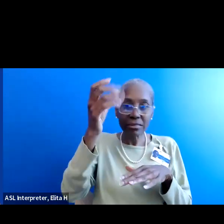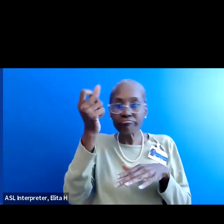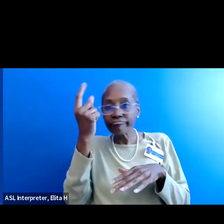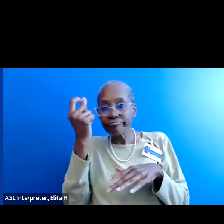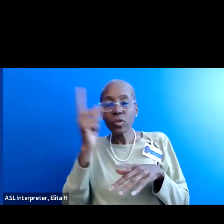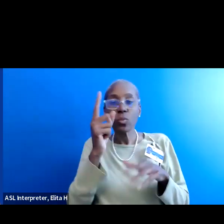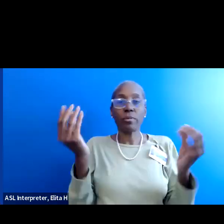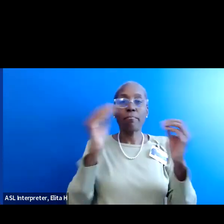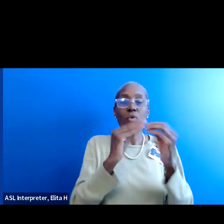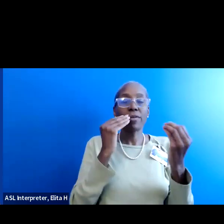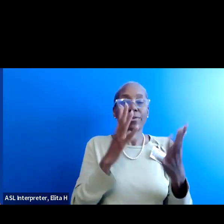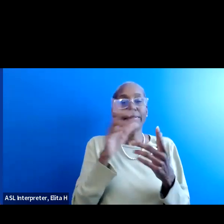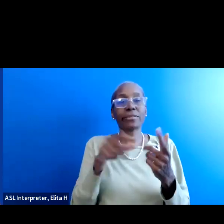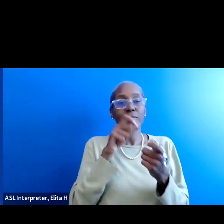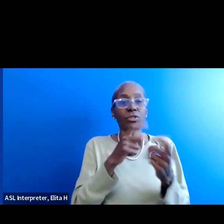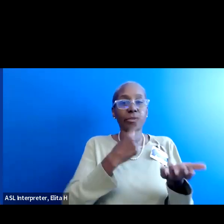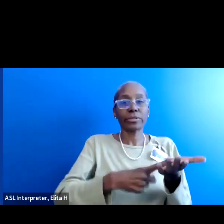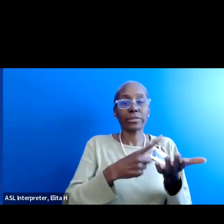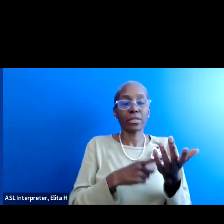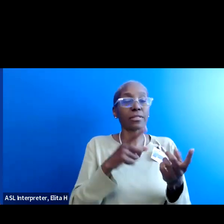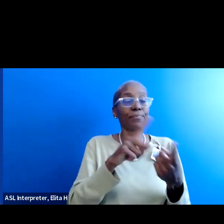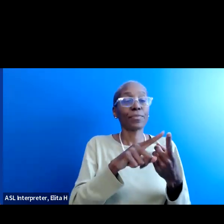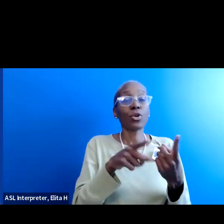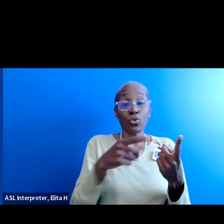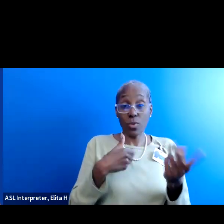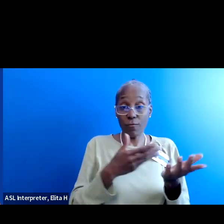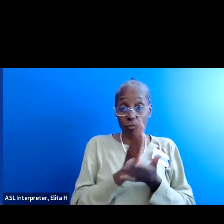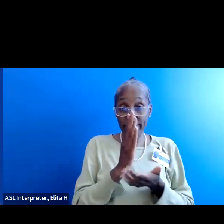So specifically, I'll be covering, you have rights, advocating for